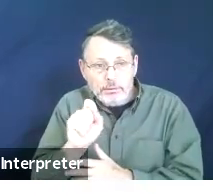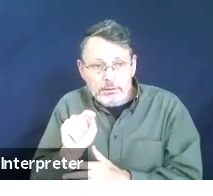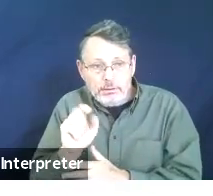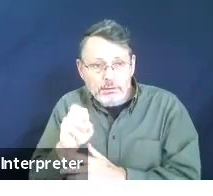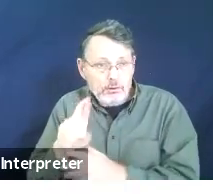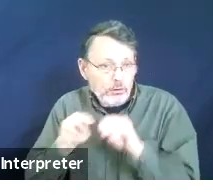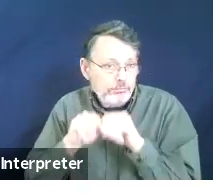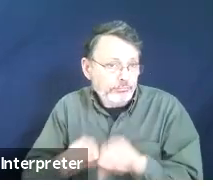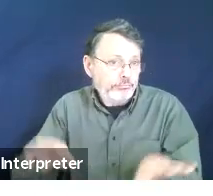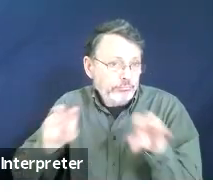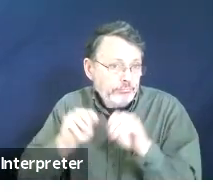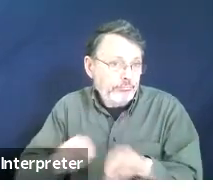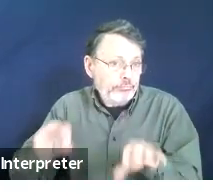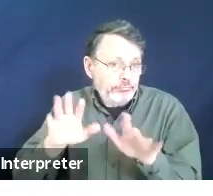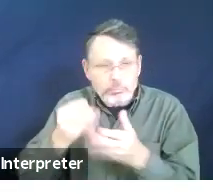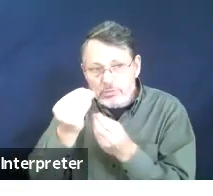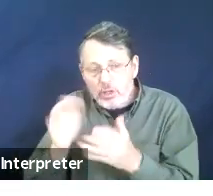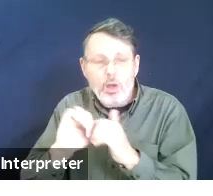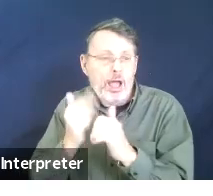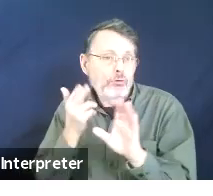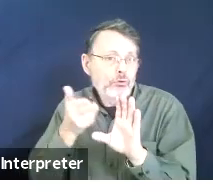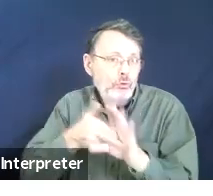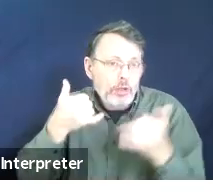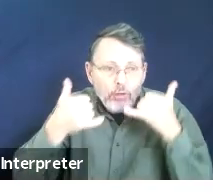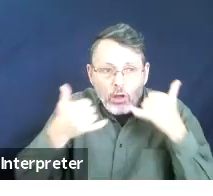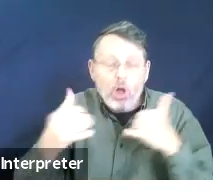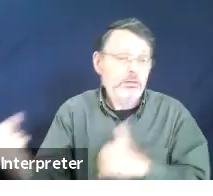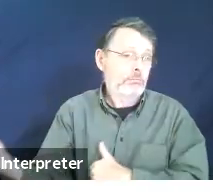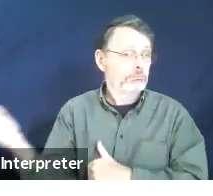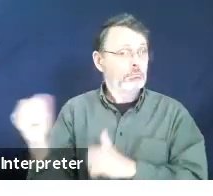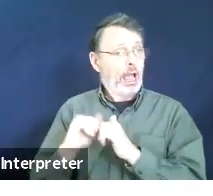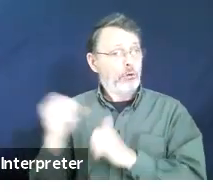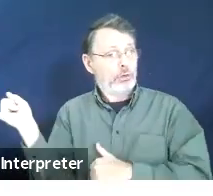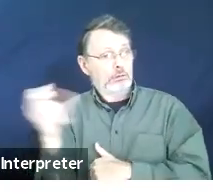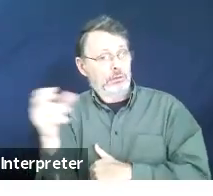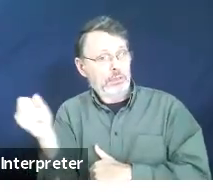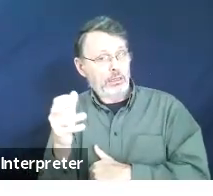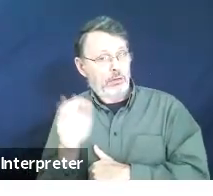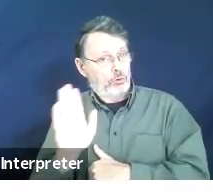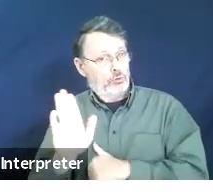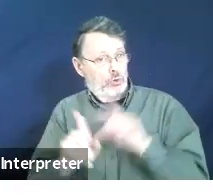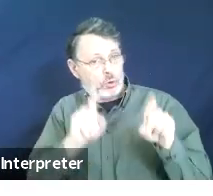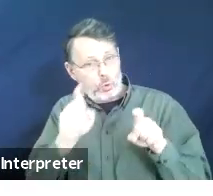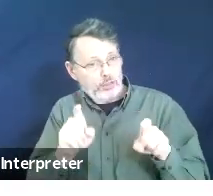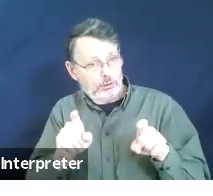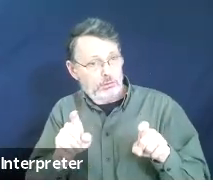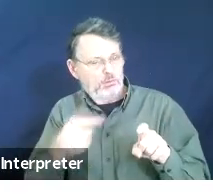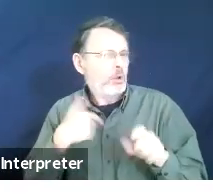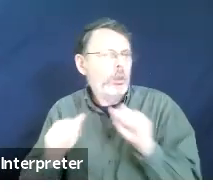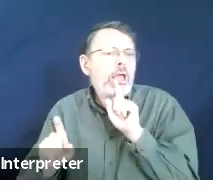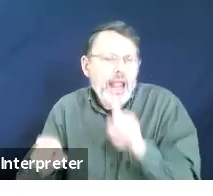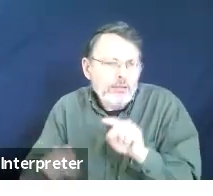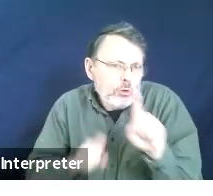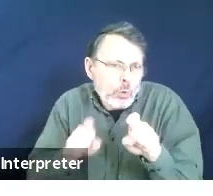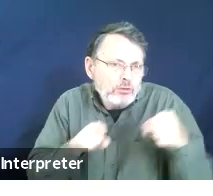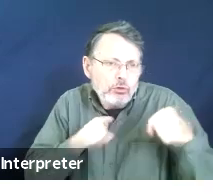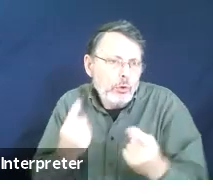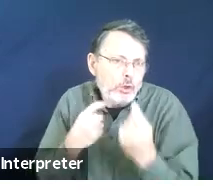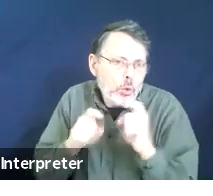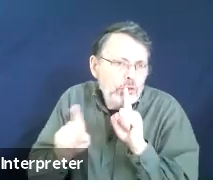how to send in questions that you would like to have us answer during the Q&A portion of the call.